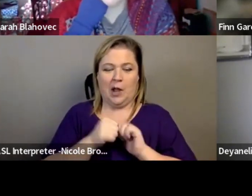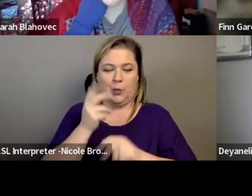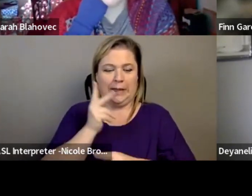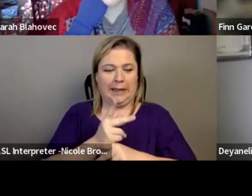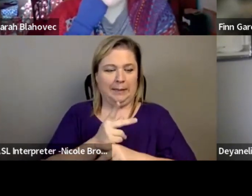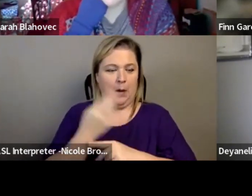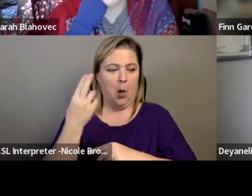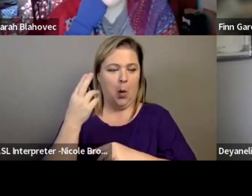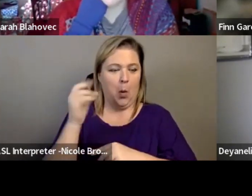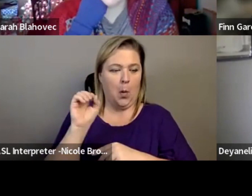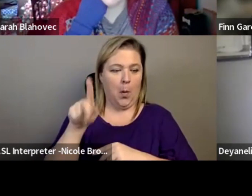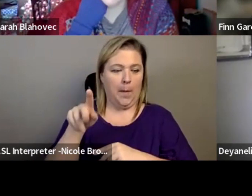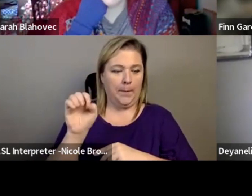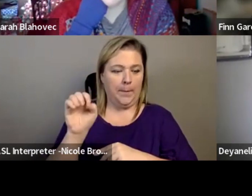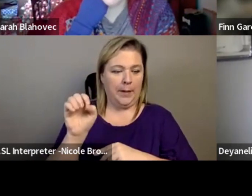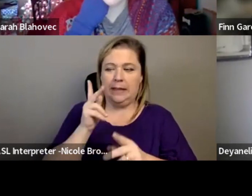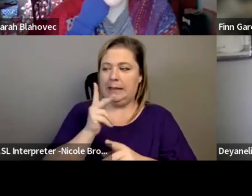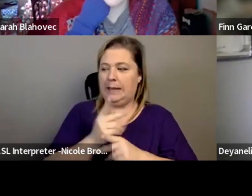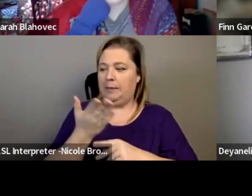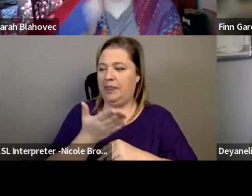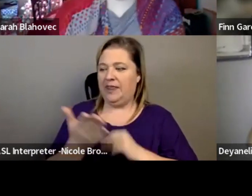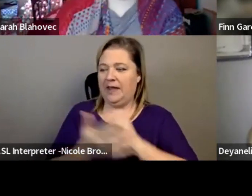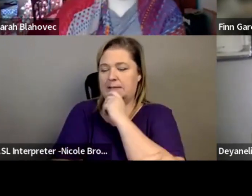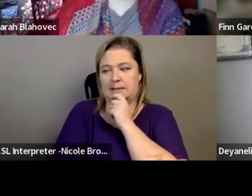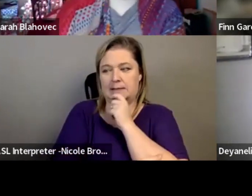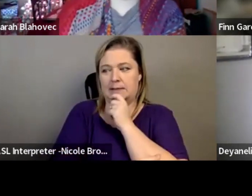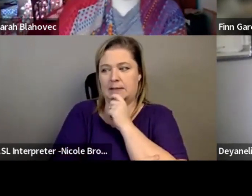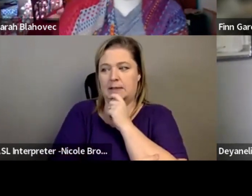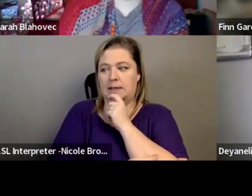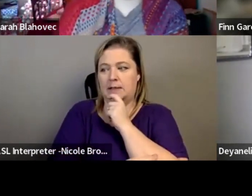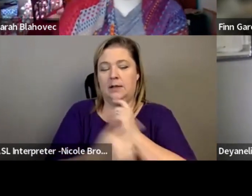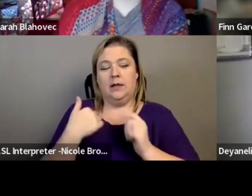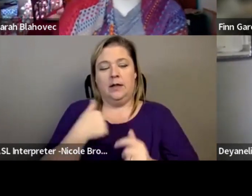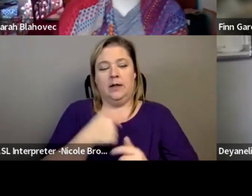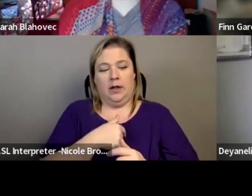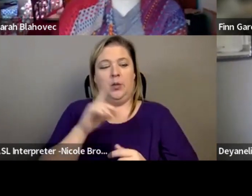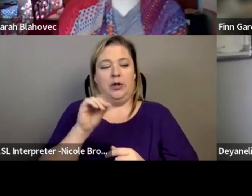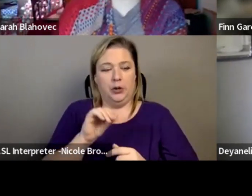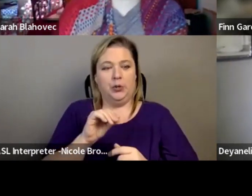sure that things that we do bring back better? That's a very